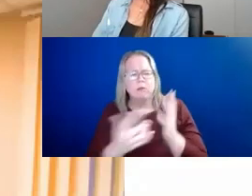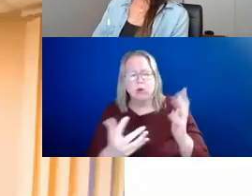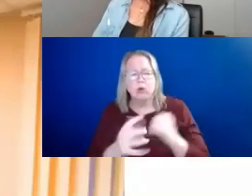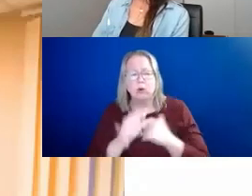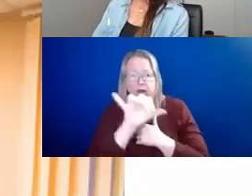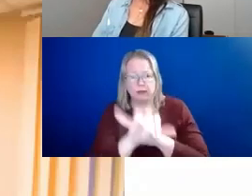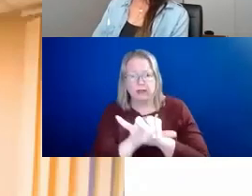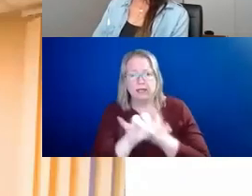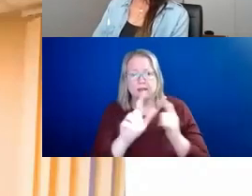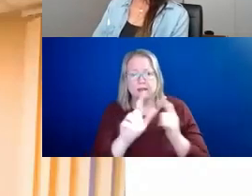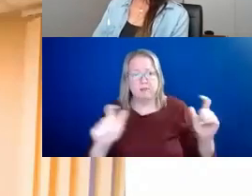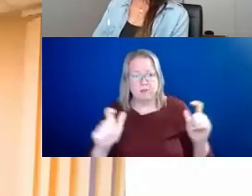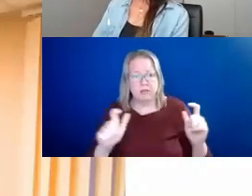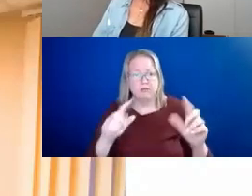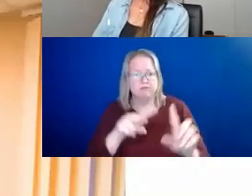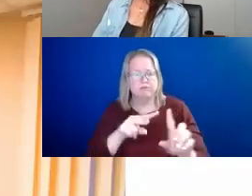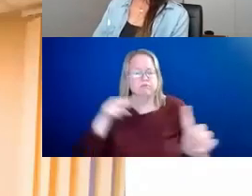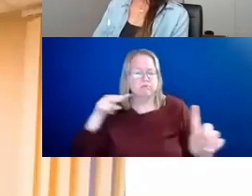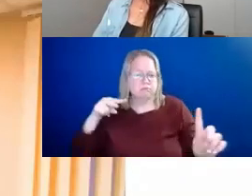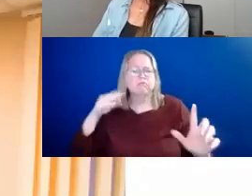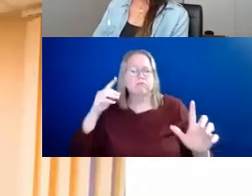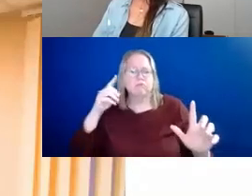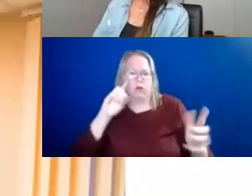larger view for the paper 12:23:17 sessions,